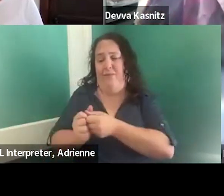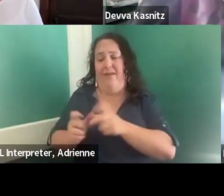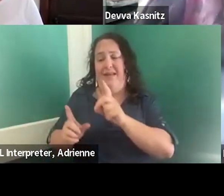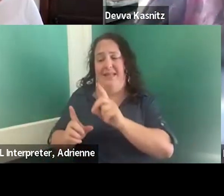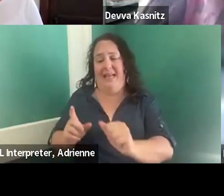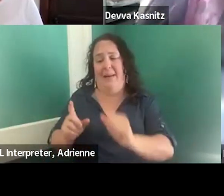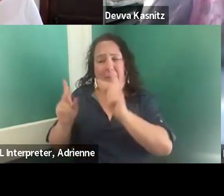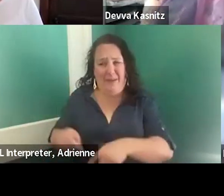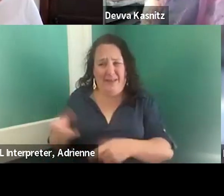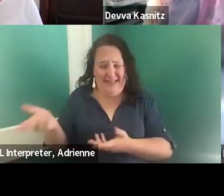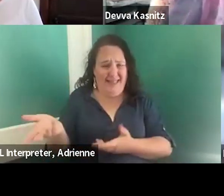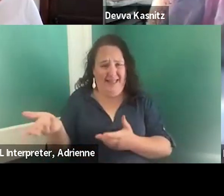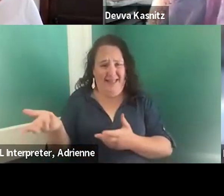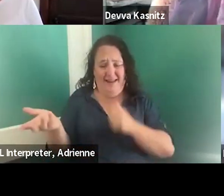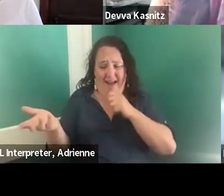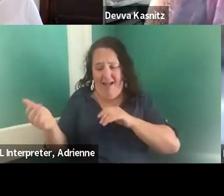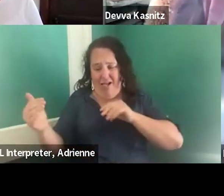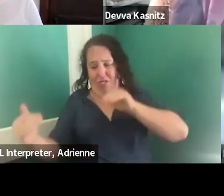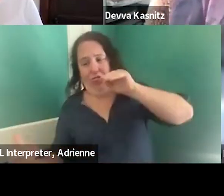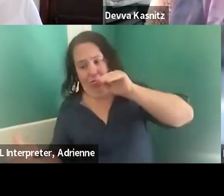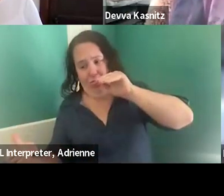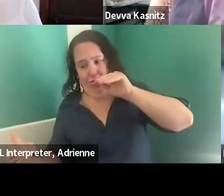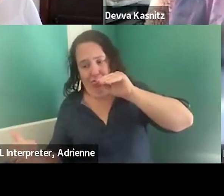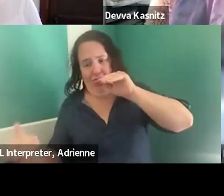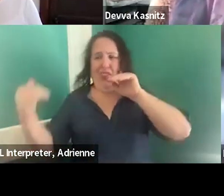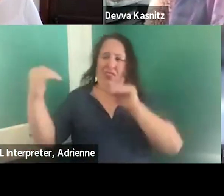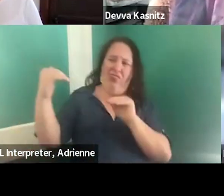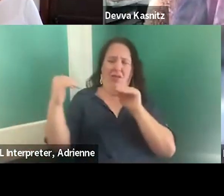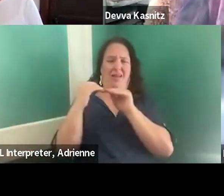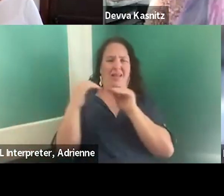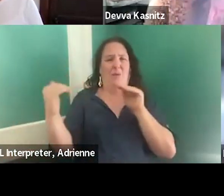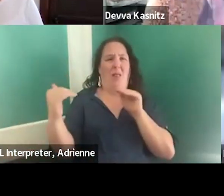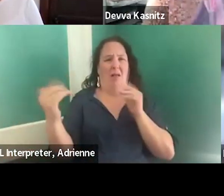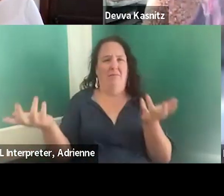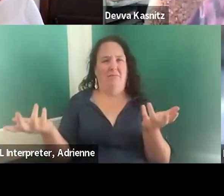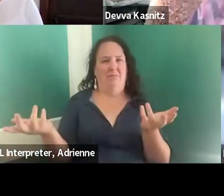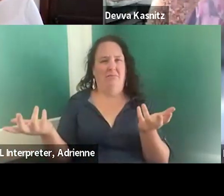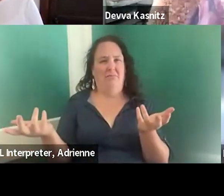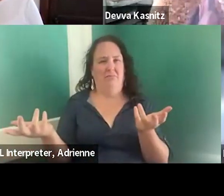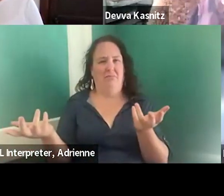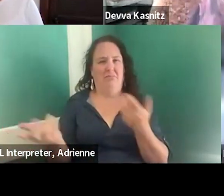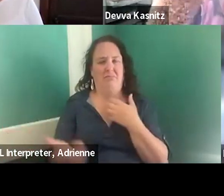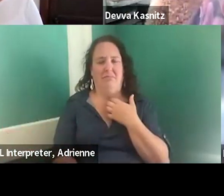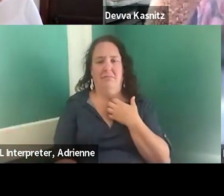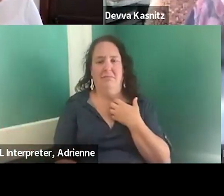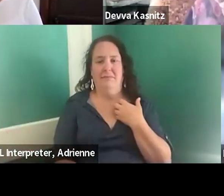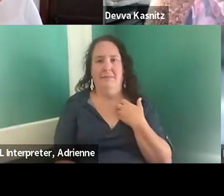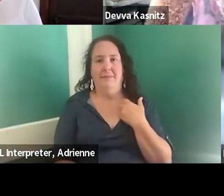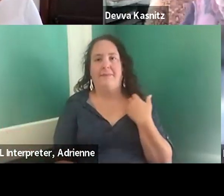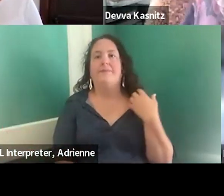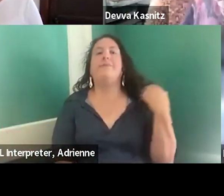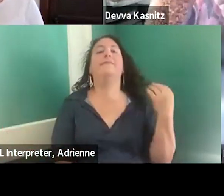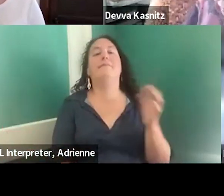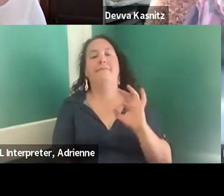that we're people in the environment with you. Thank you so much.